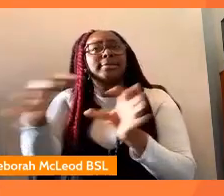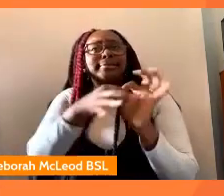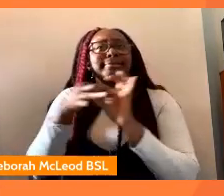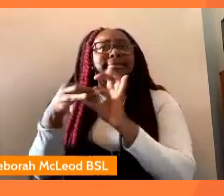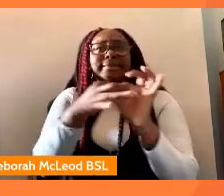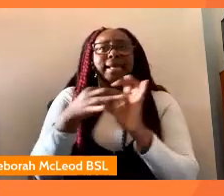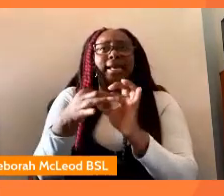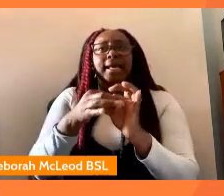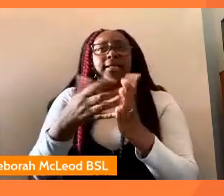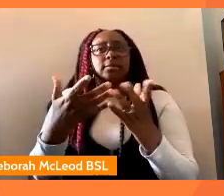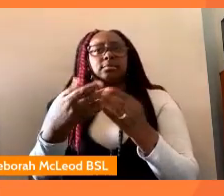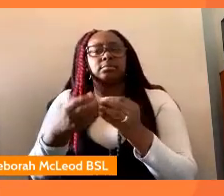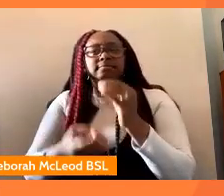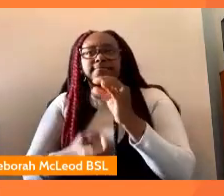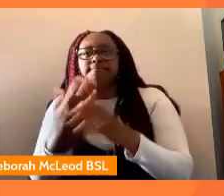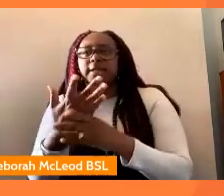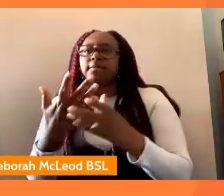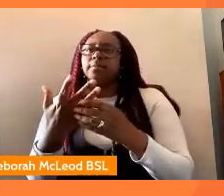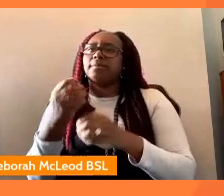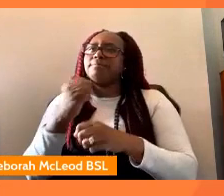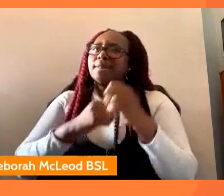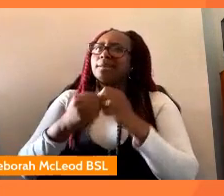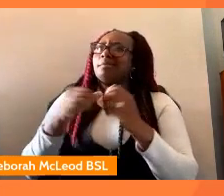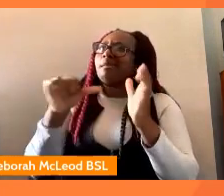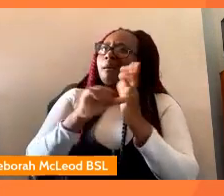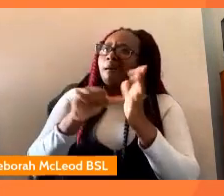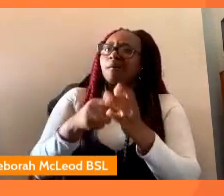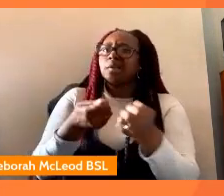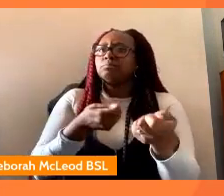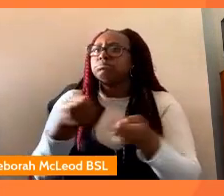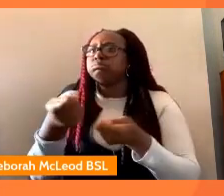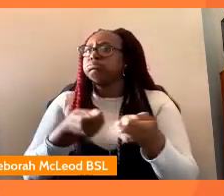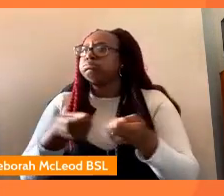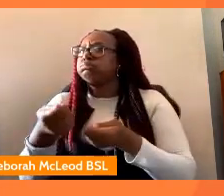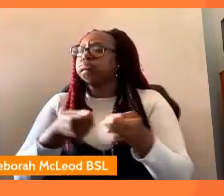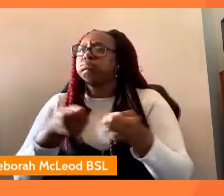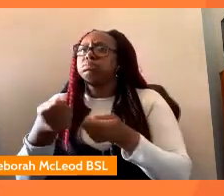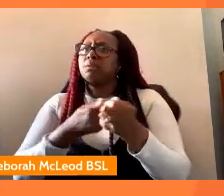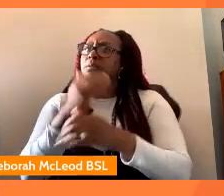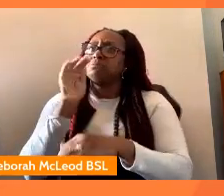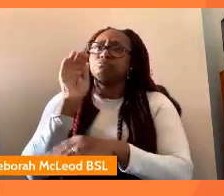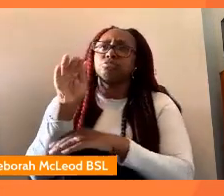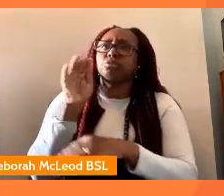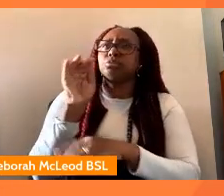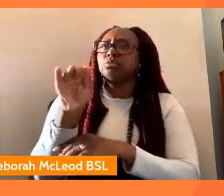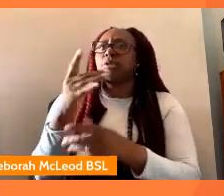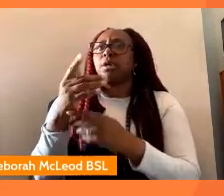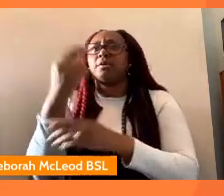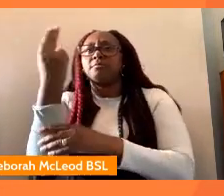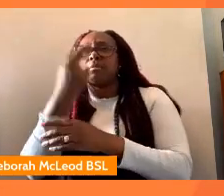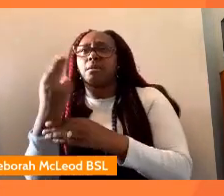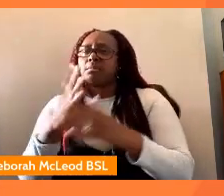landscape becomes harder to navigate. I really hope that the future is, for arts and culture is to design